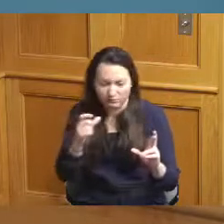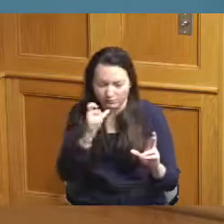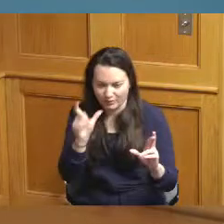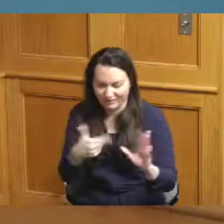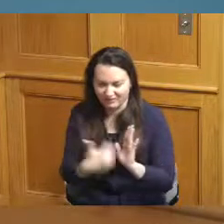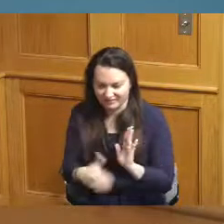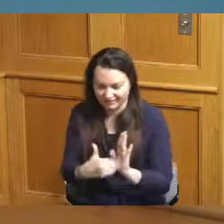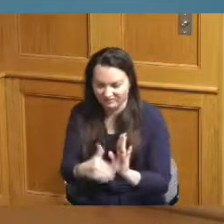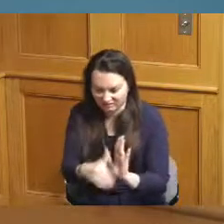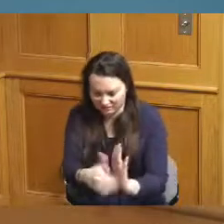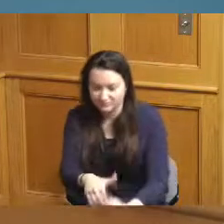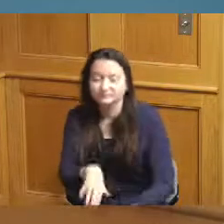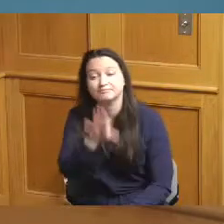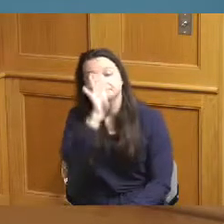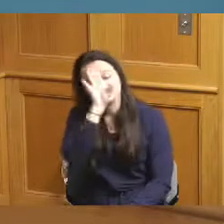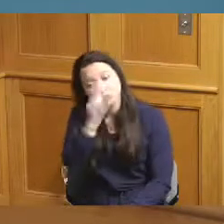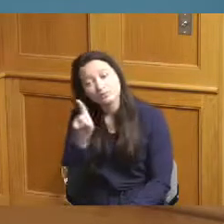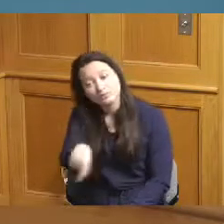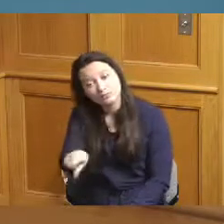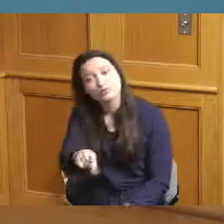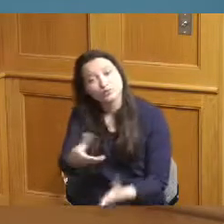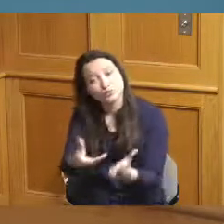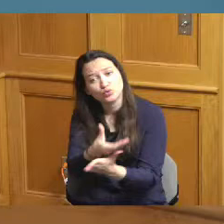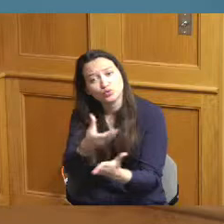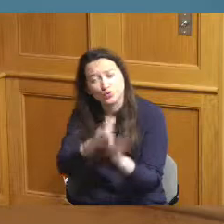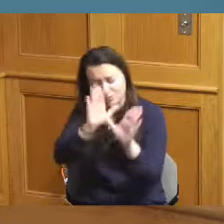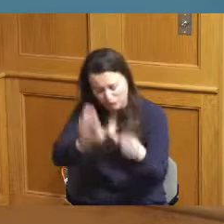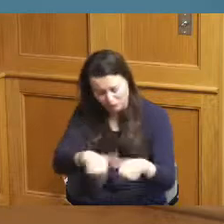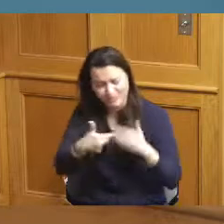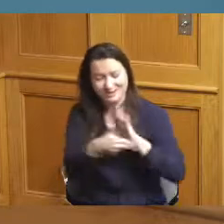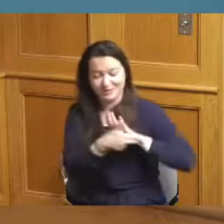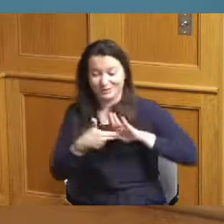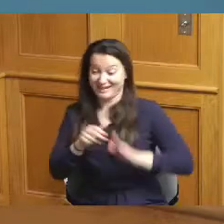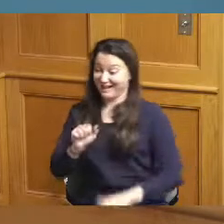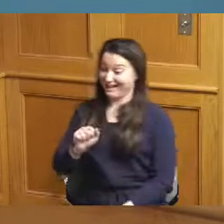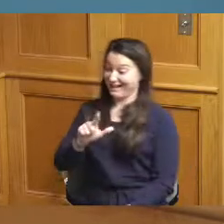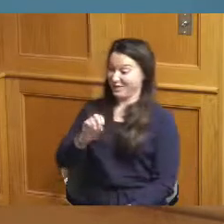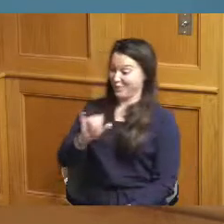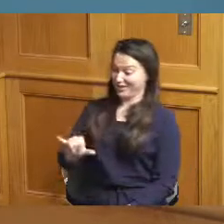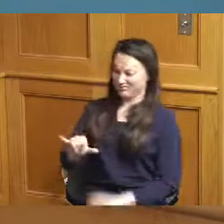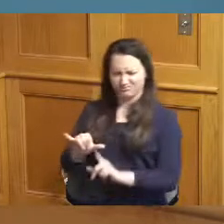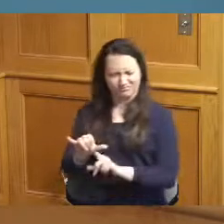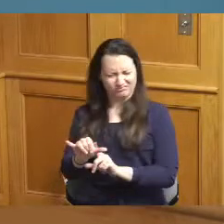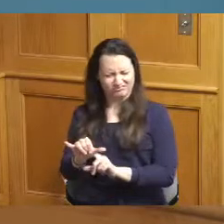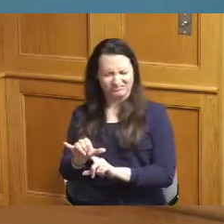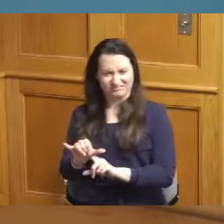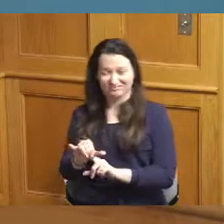it again I know that you guys have a new rebrand Alloy but I want people to know I'm breaking